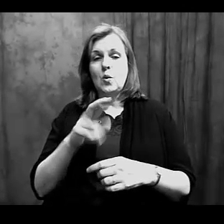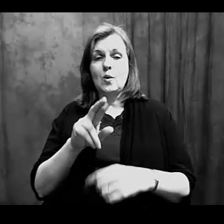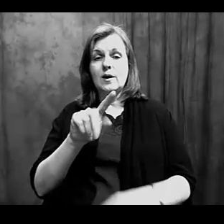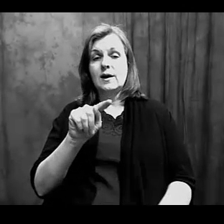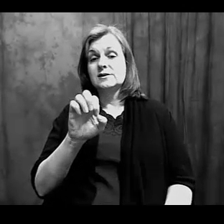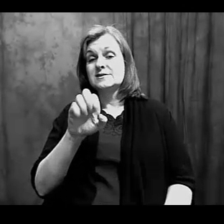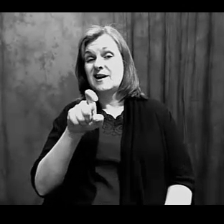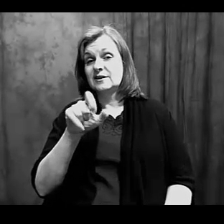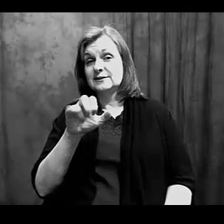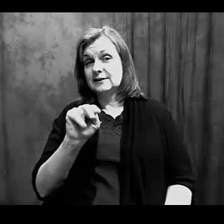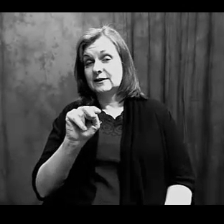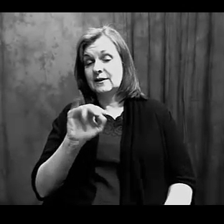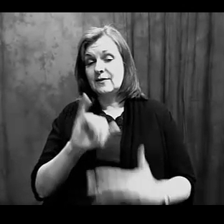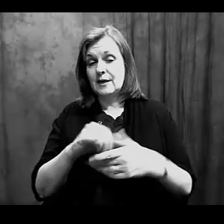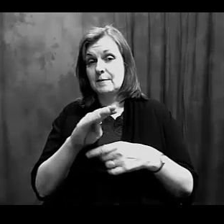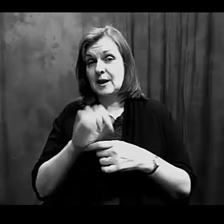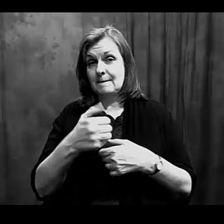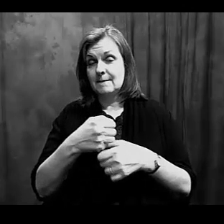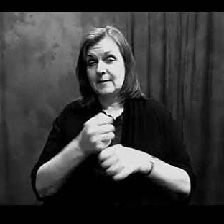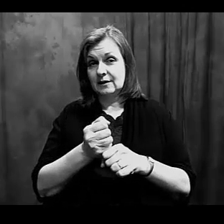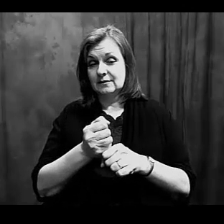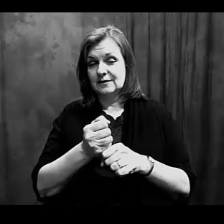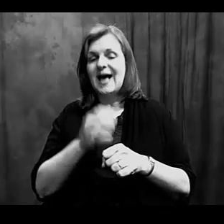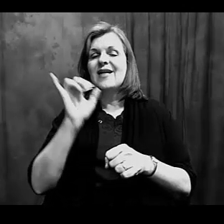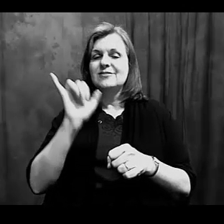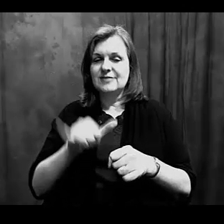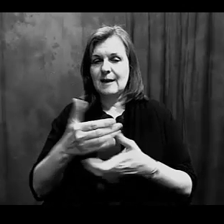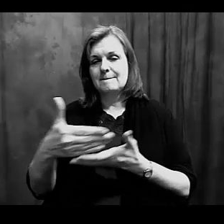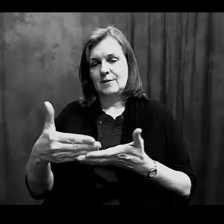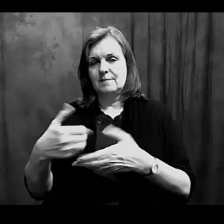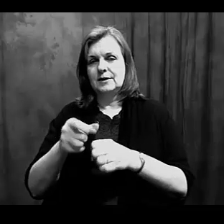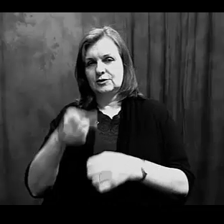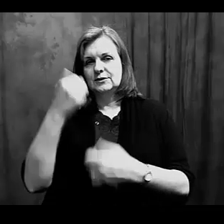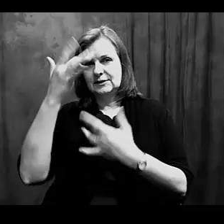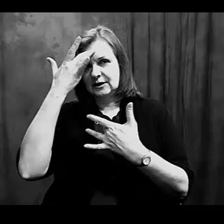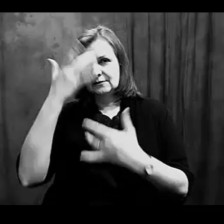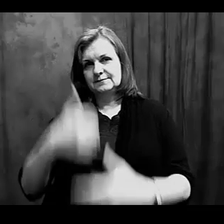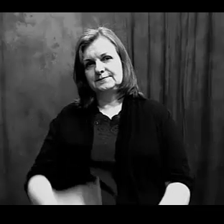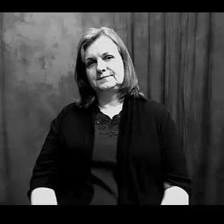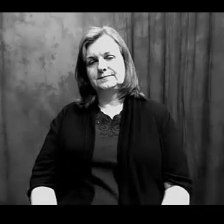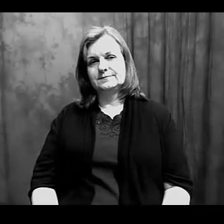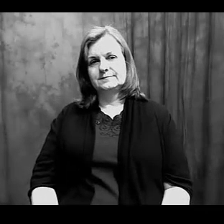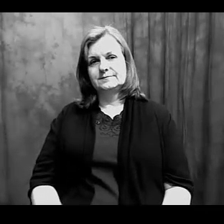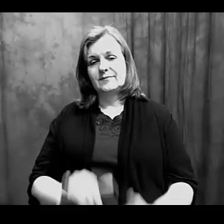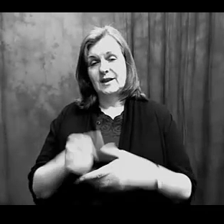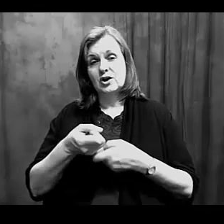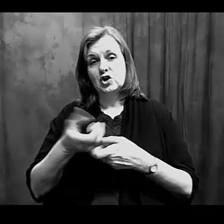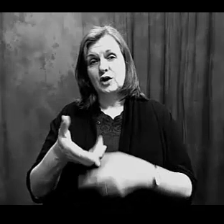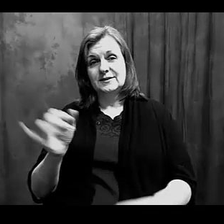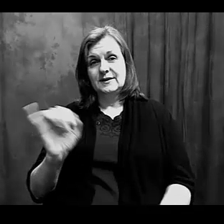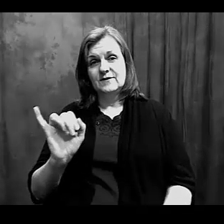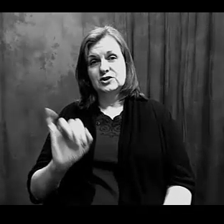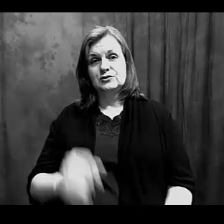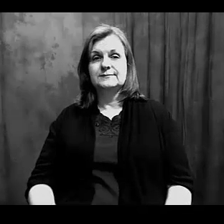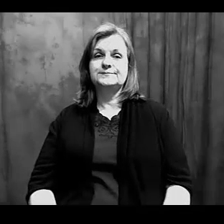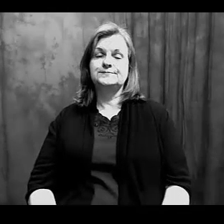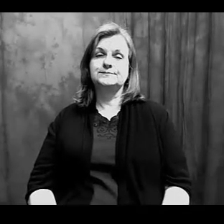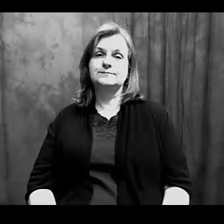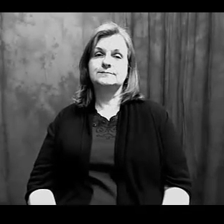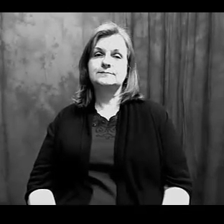or the waste that the bacteria produces that actually makes you sick